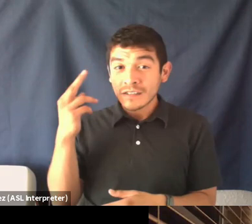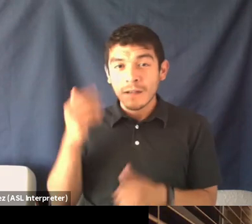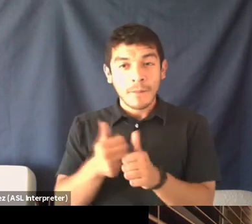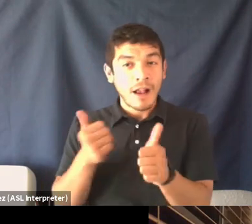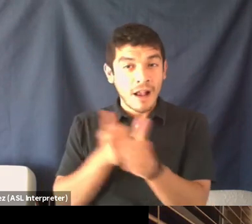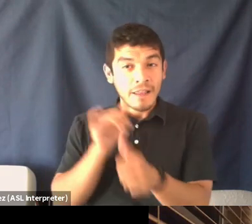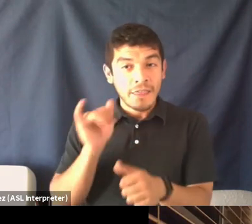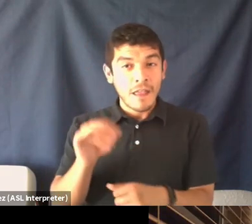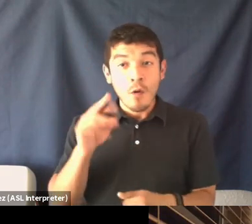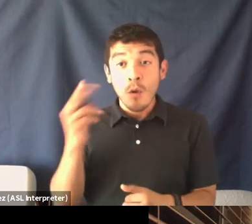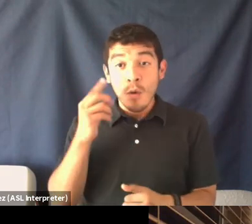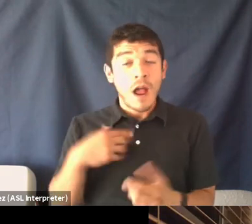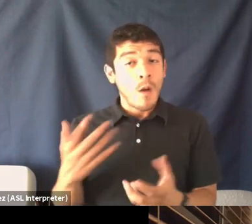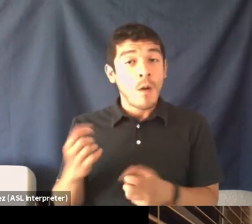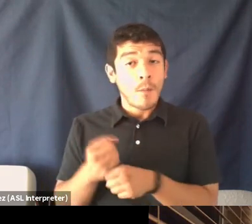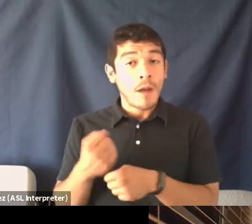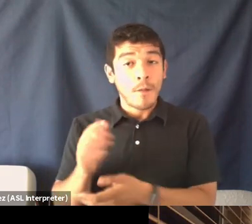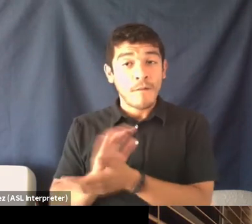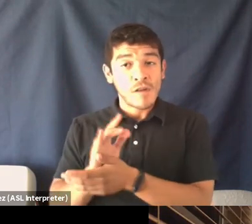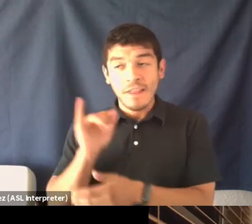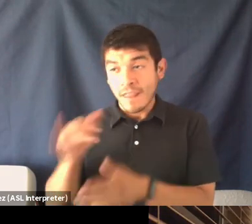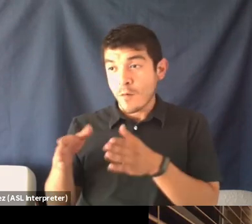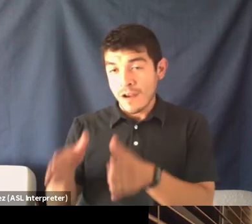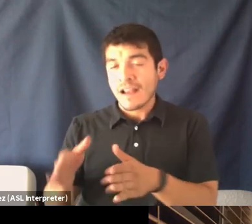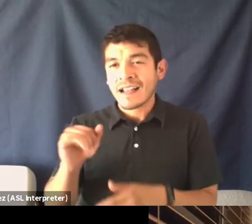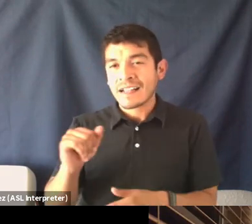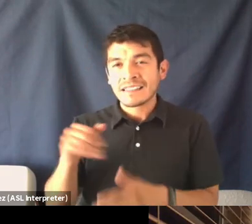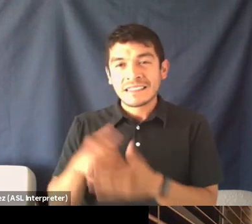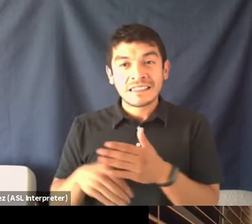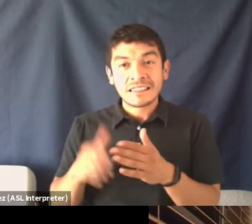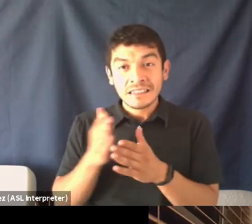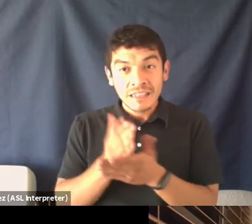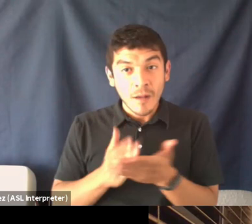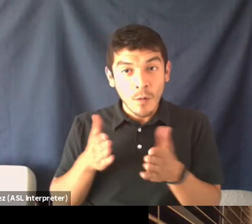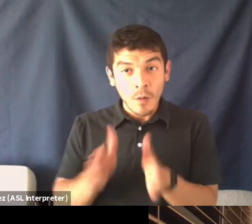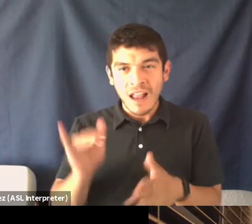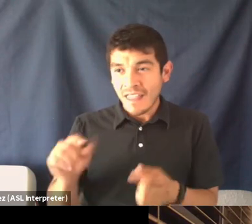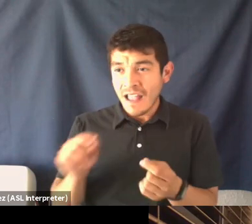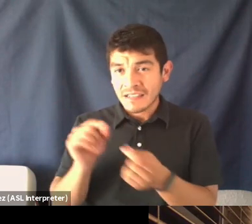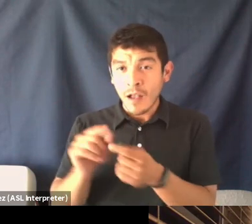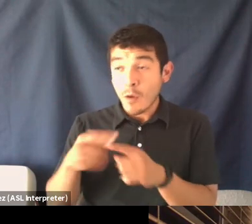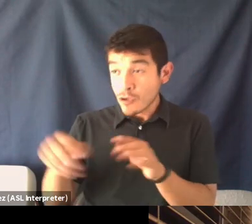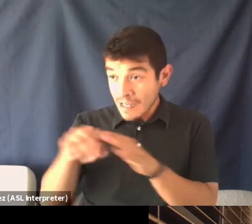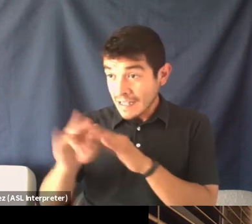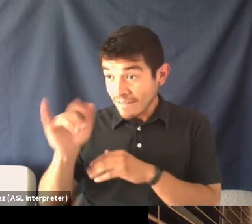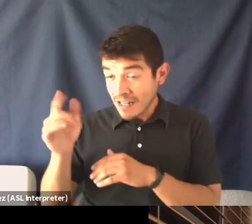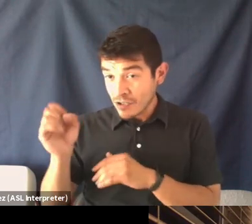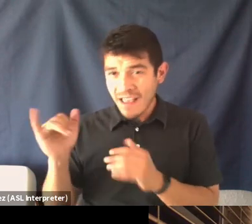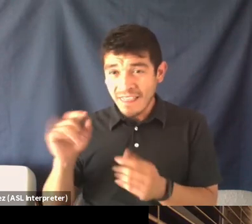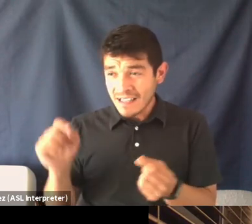or the reason we wanted to make a film in this sort of way is in some ways, that's exactly what, when you're in the villages, that's exactly what the place feels like.